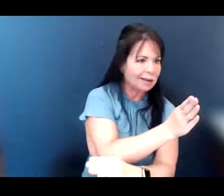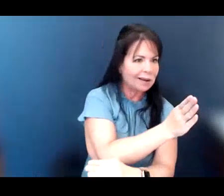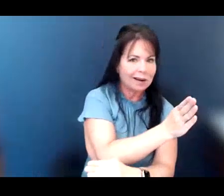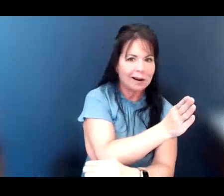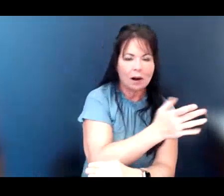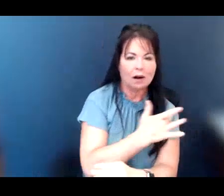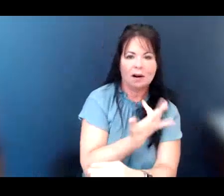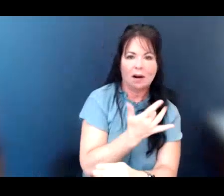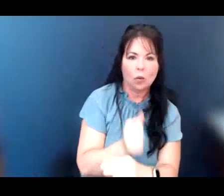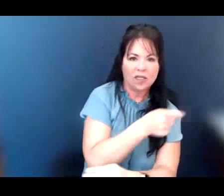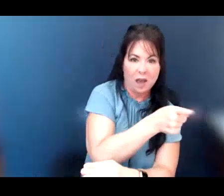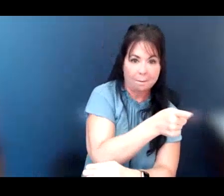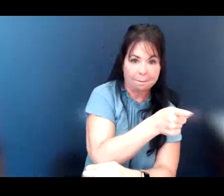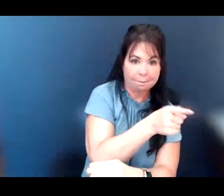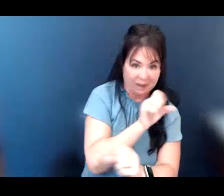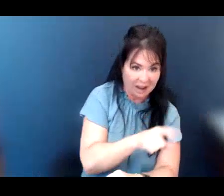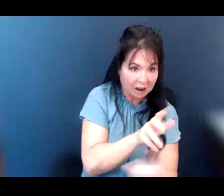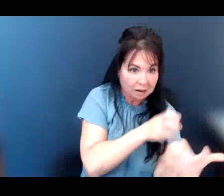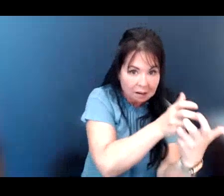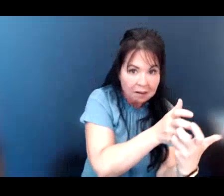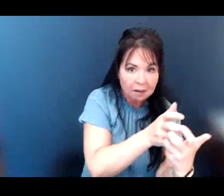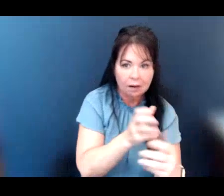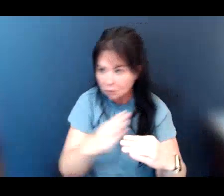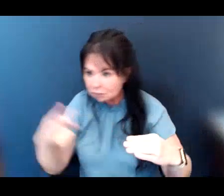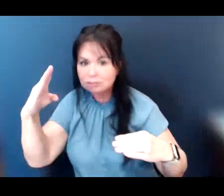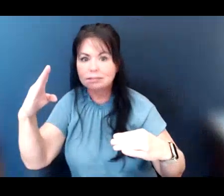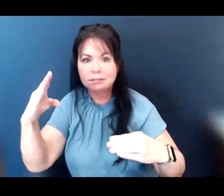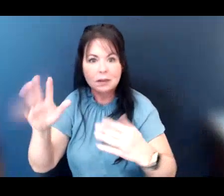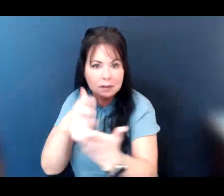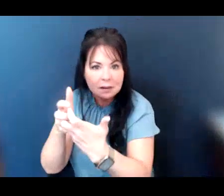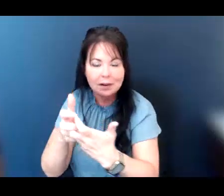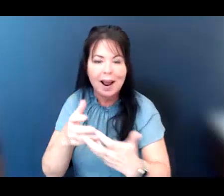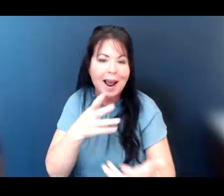to interact with our product? I also mentioned earlier, we don't know what we don't know. We might have a lot of blind spots.